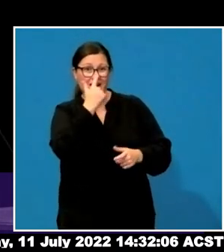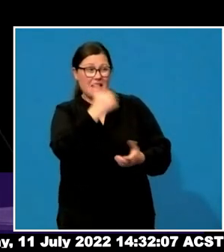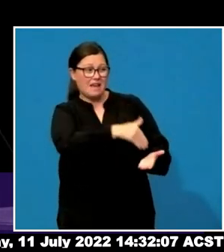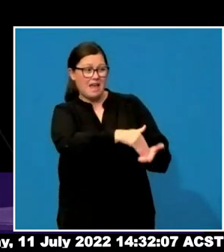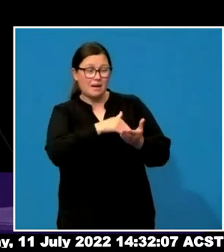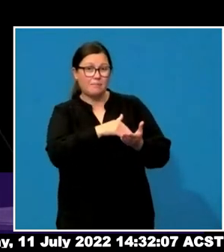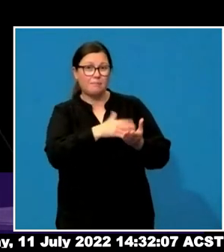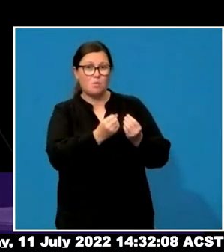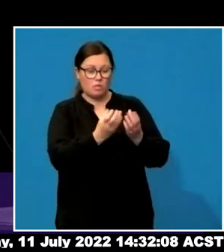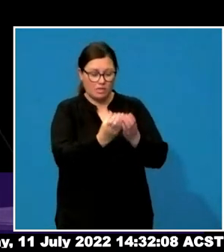into and out of his chair.